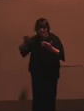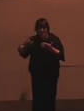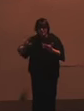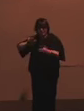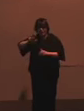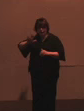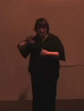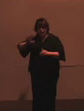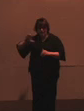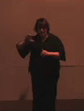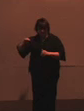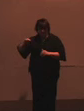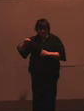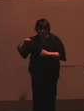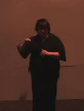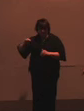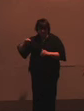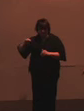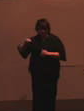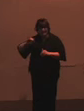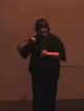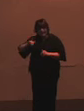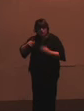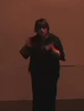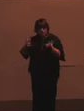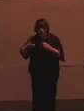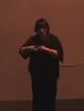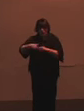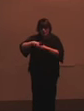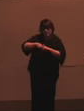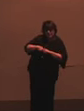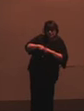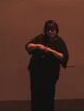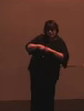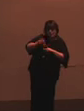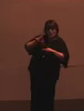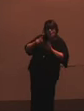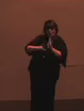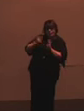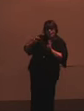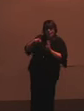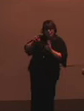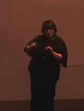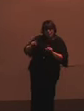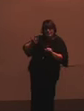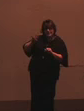So if you like, you can sit on, or a double-sized 70 centimeter. You can use this table.